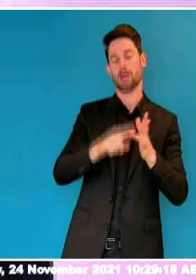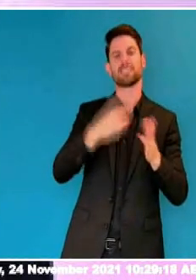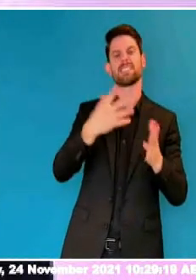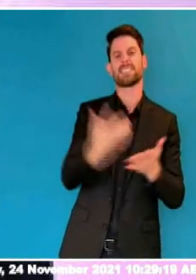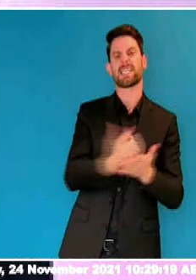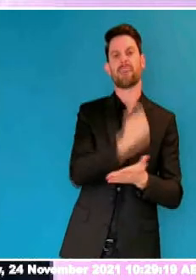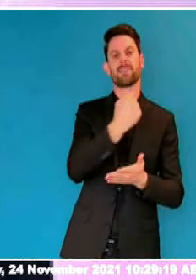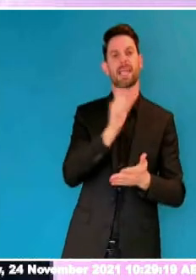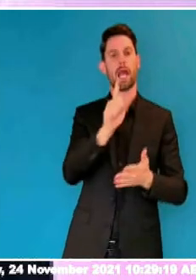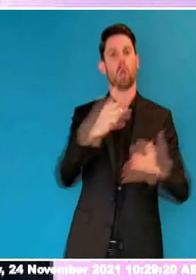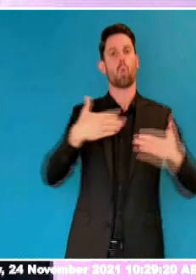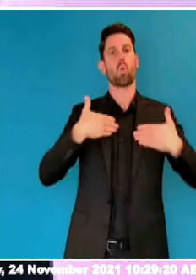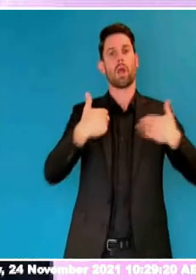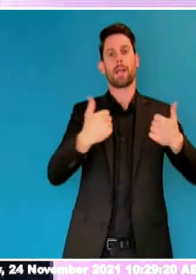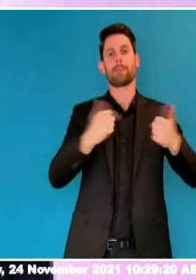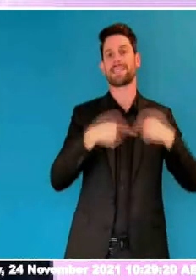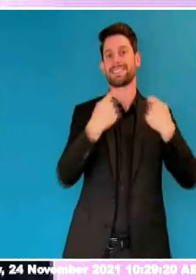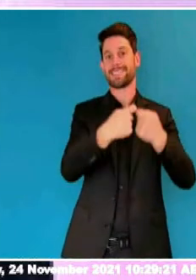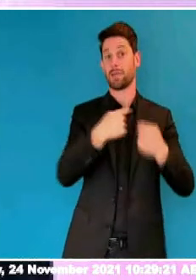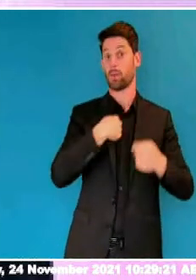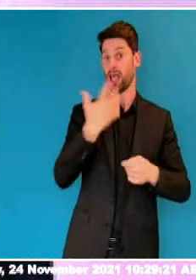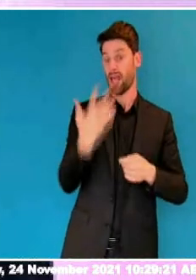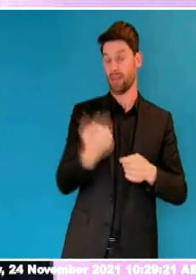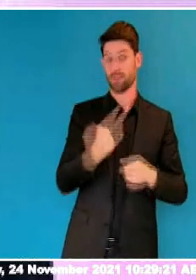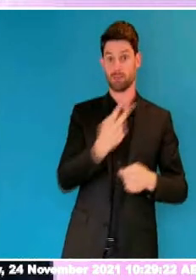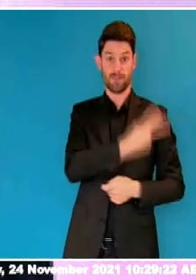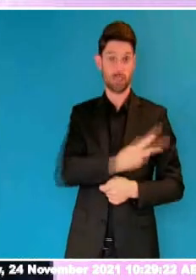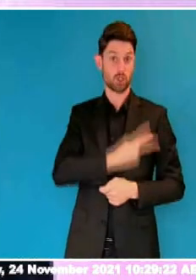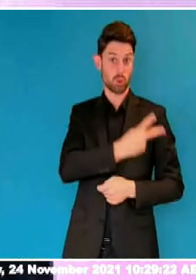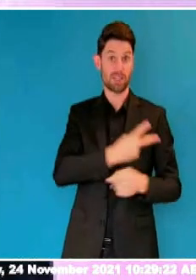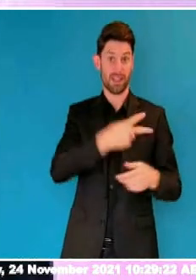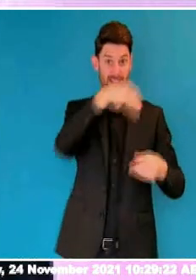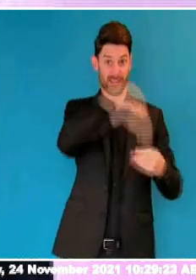makes that. We have clinical practitioners in that team who help us make those